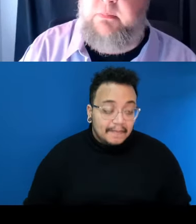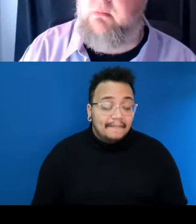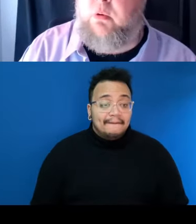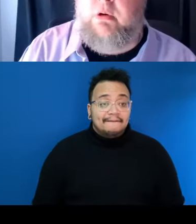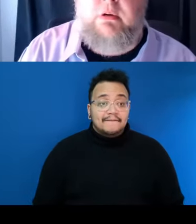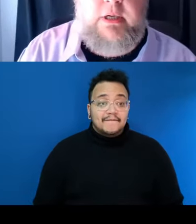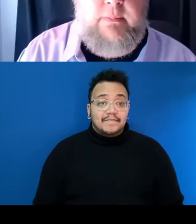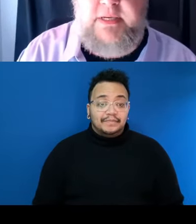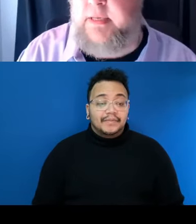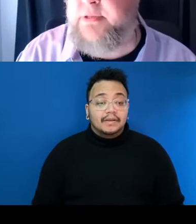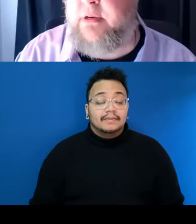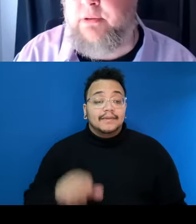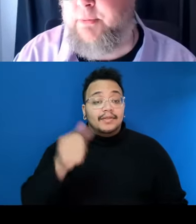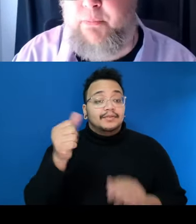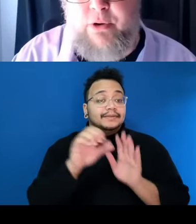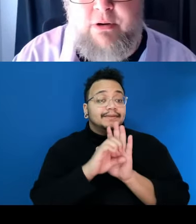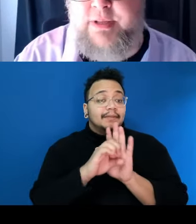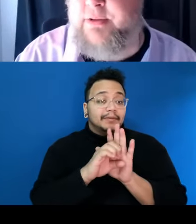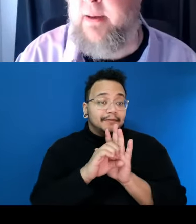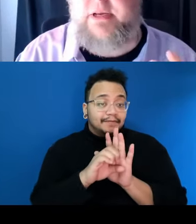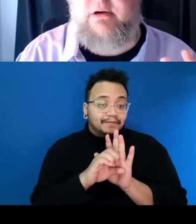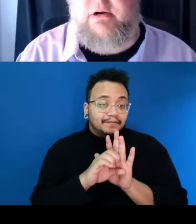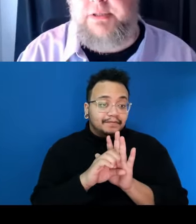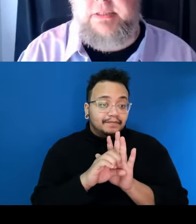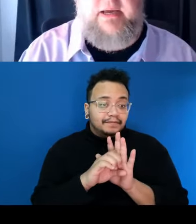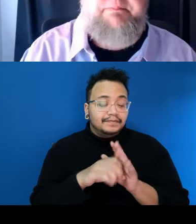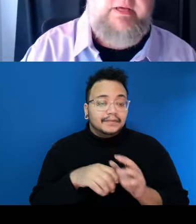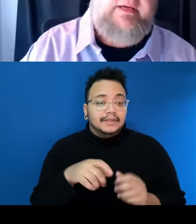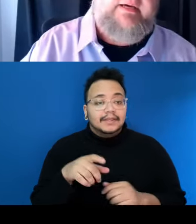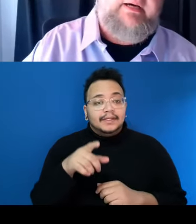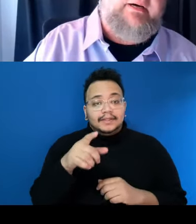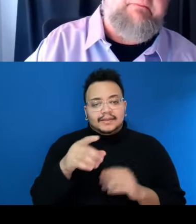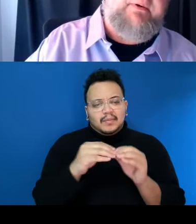there have been more examples that are a little bit more current. They're happening all the time,